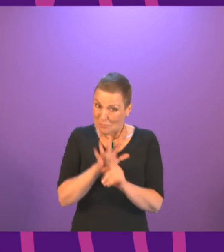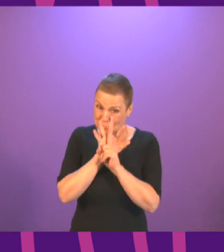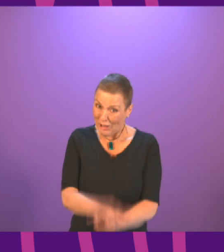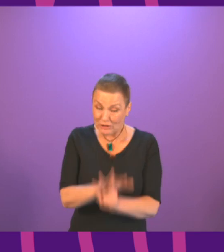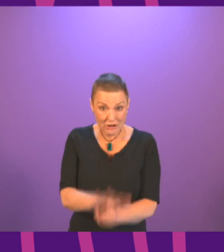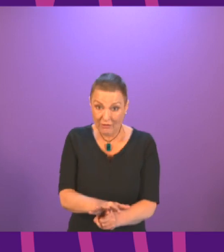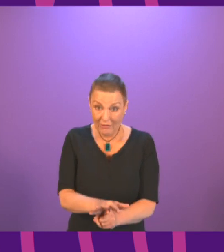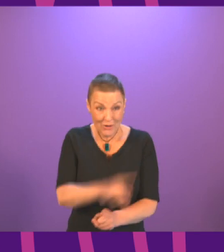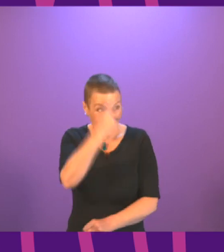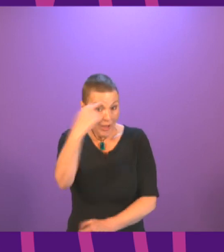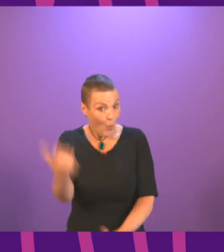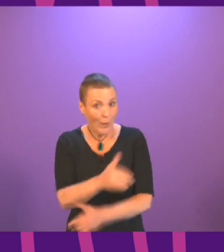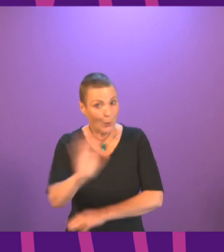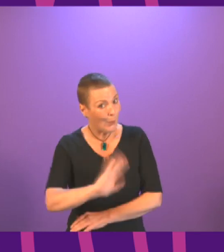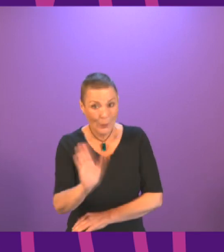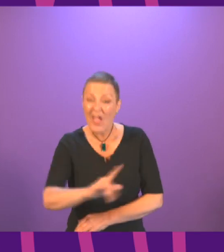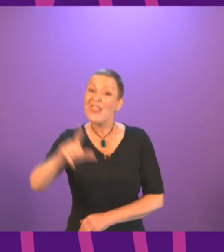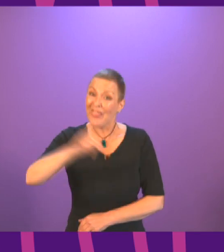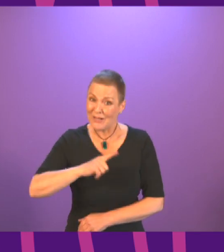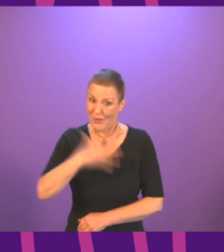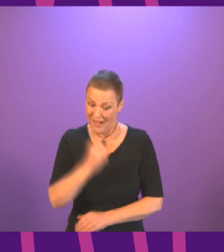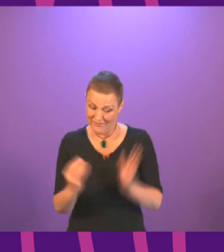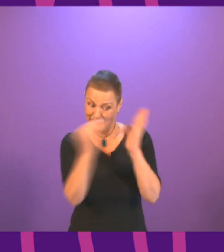about that. That is why we are taking the decisions that we are to try to suppress Covid,